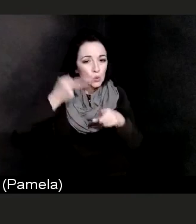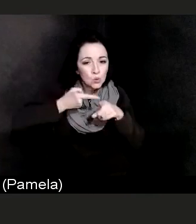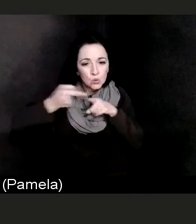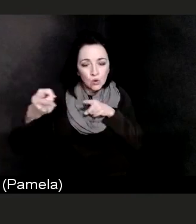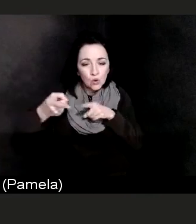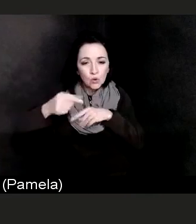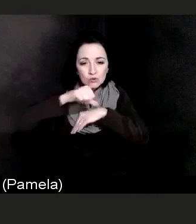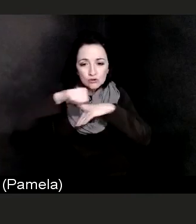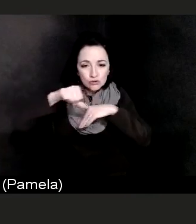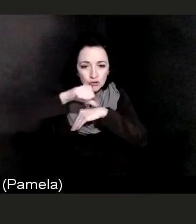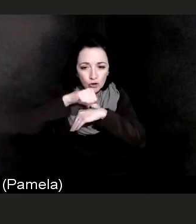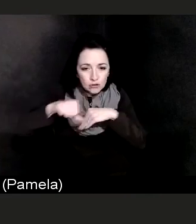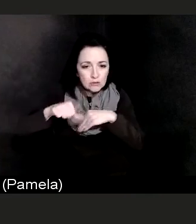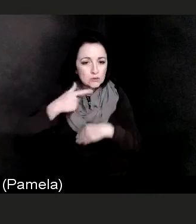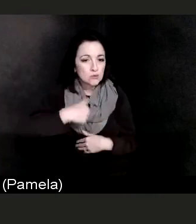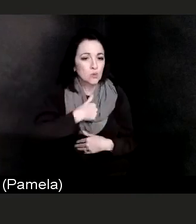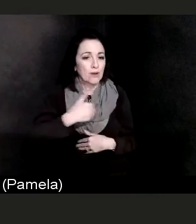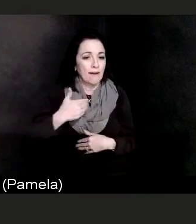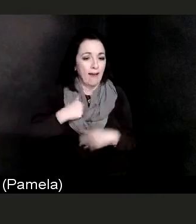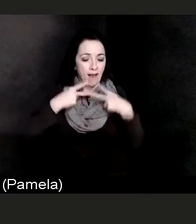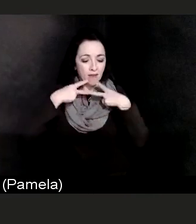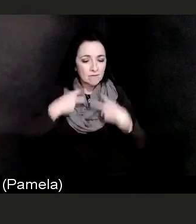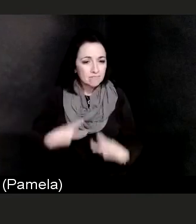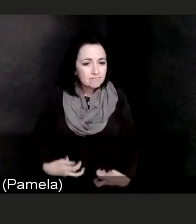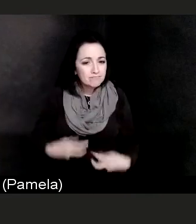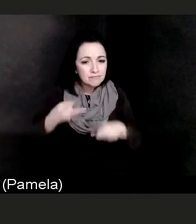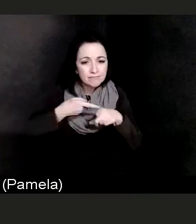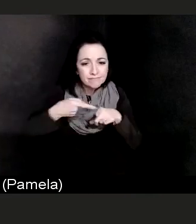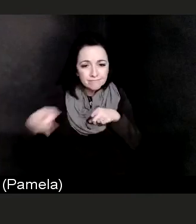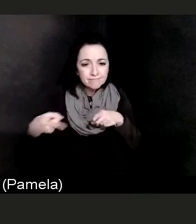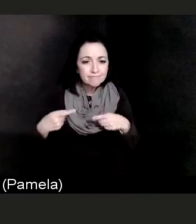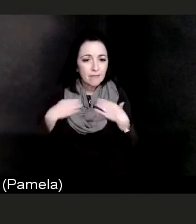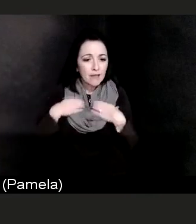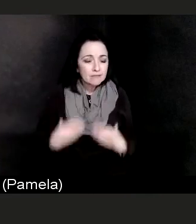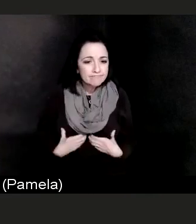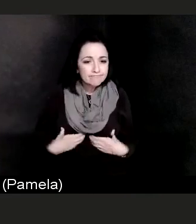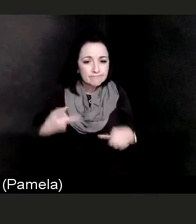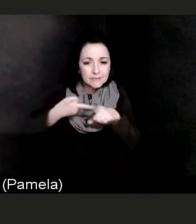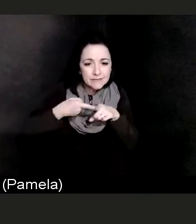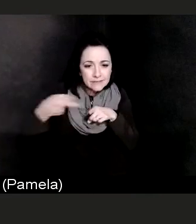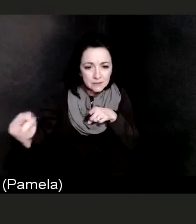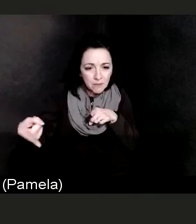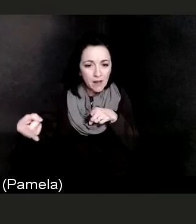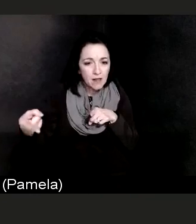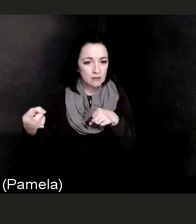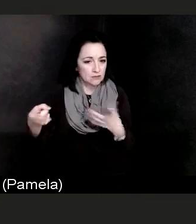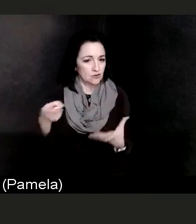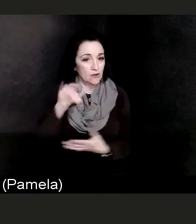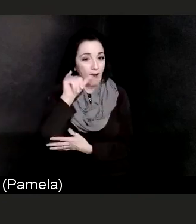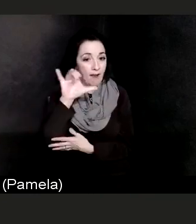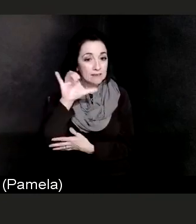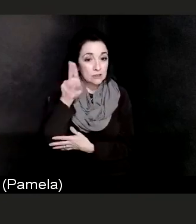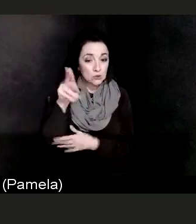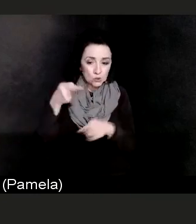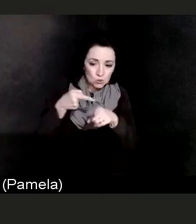we have endocrinologists, pulmonologists, we have more ICU physicians, we have three infectious disease experts,